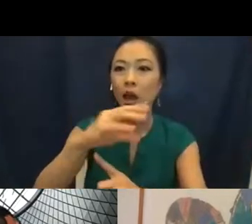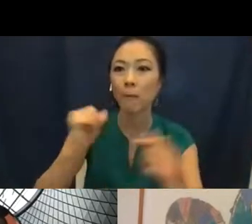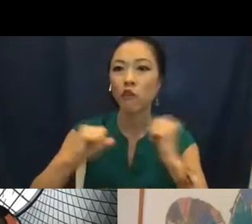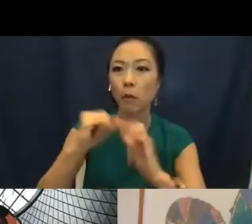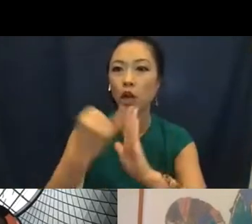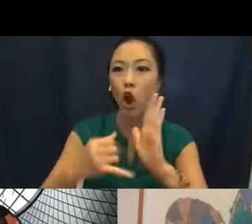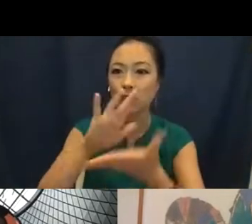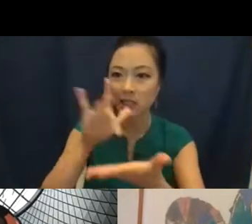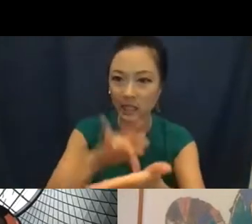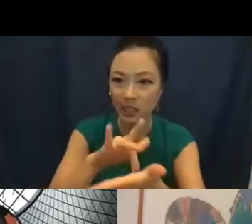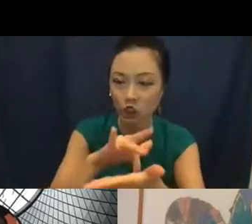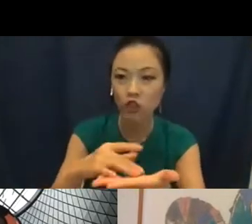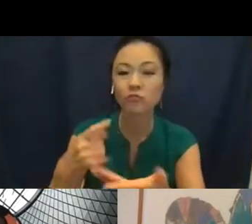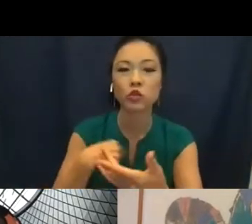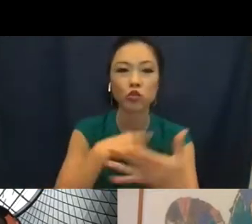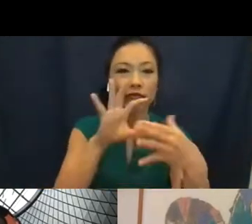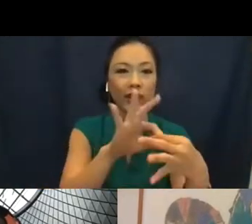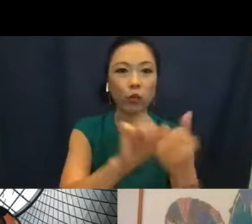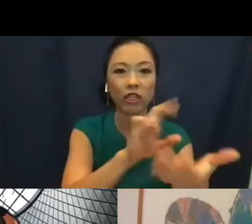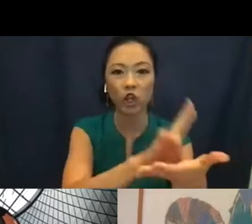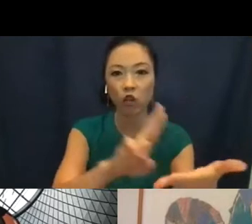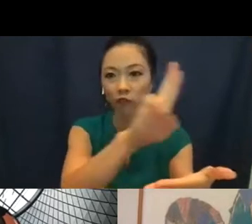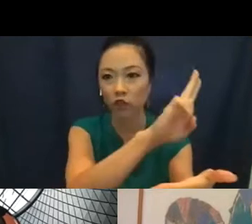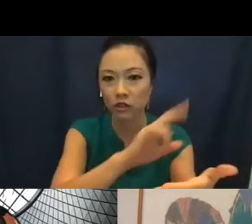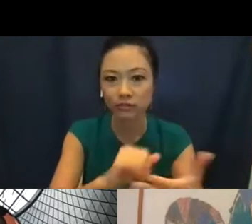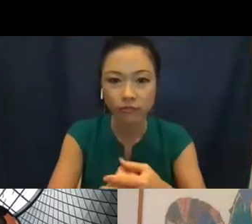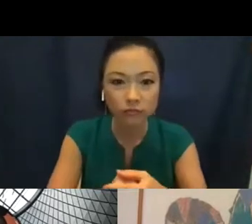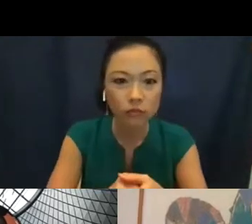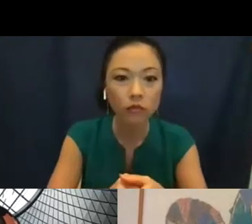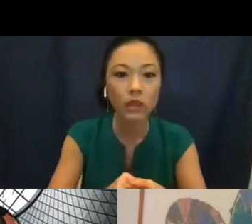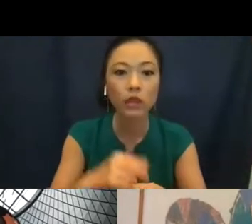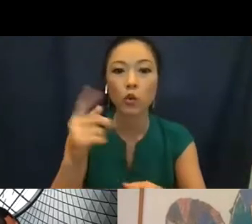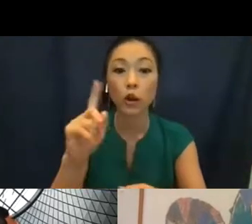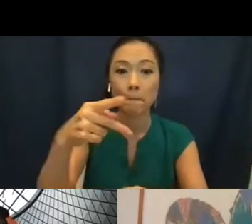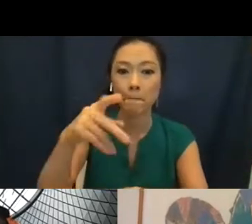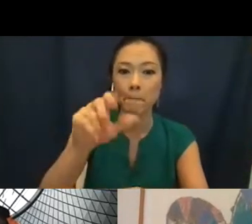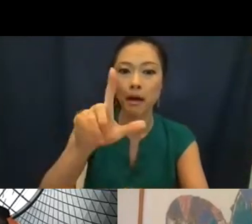are affiliated with the institute. Before coming to EMPAC as a curator,